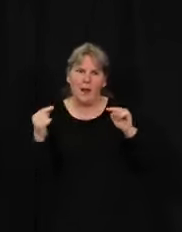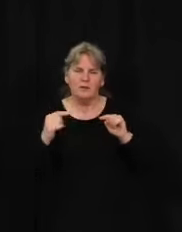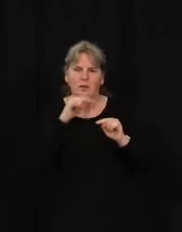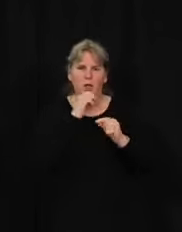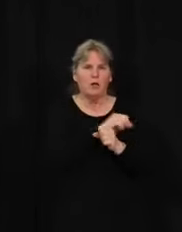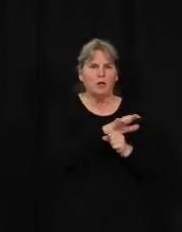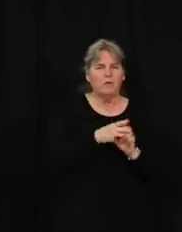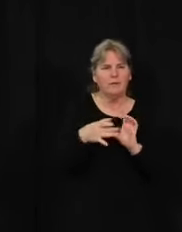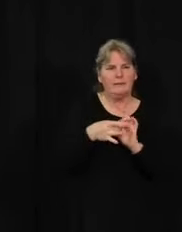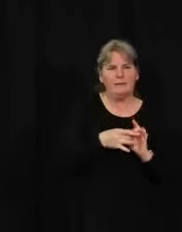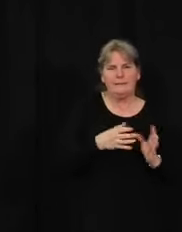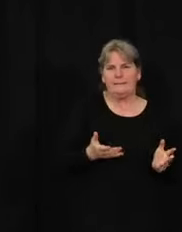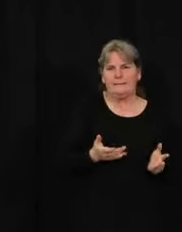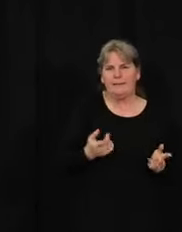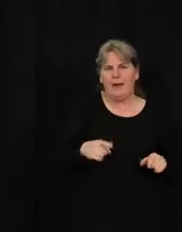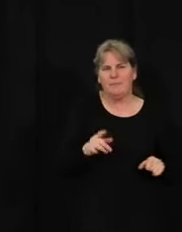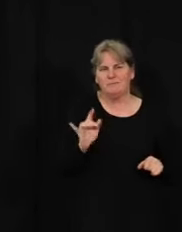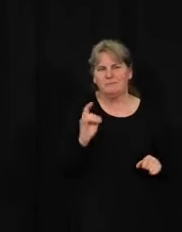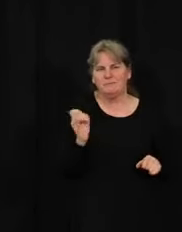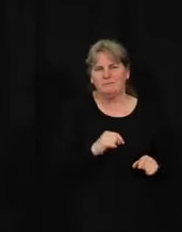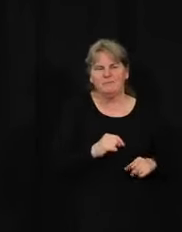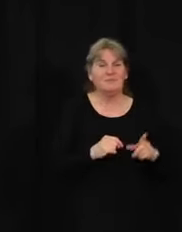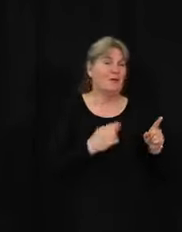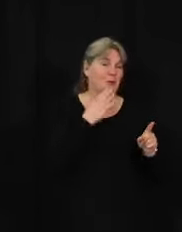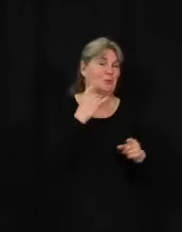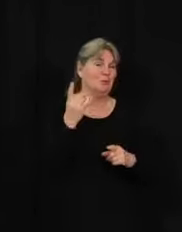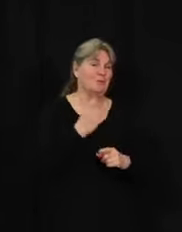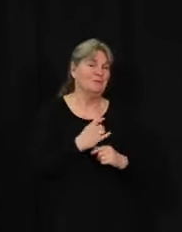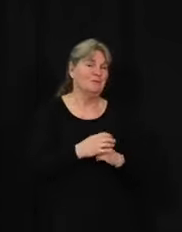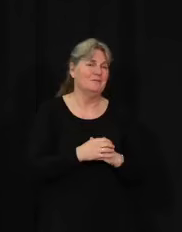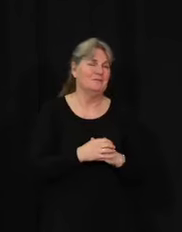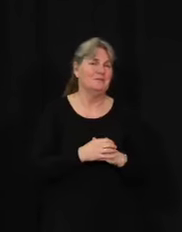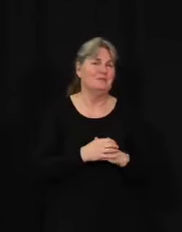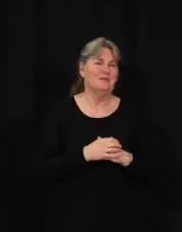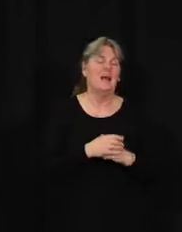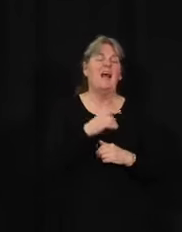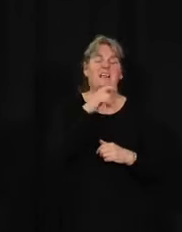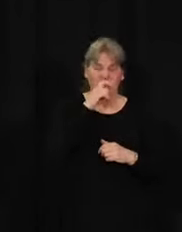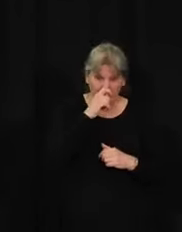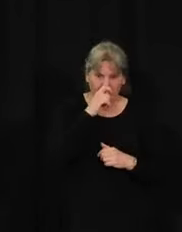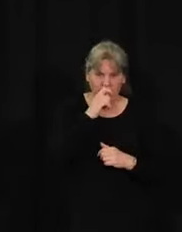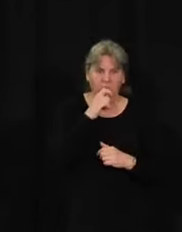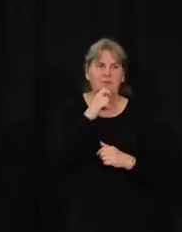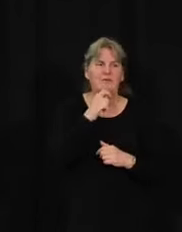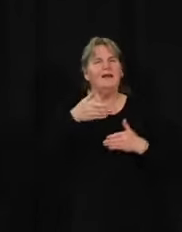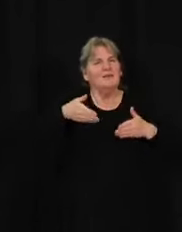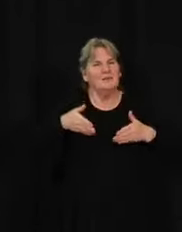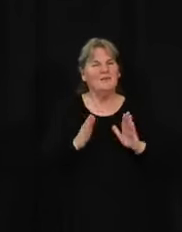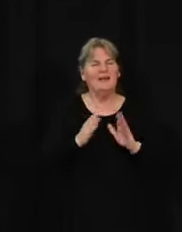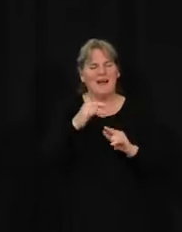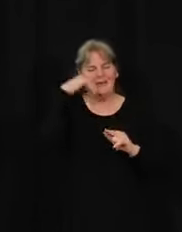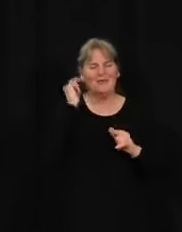allergy related? That's a really good question, and sneezing is still allowed in territory.